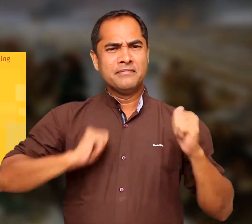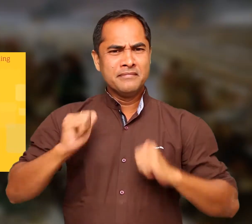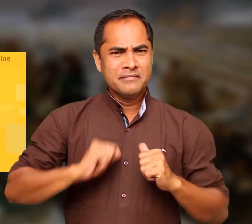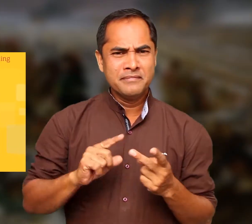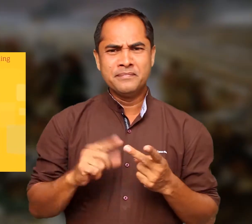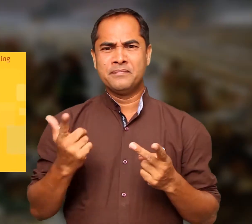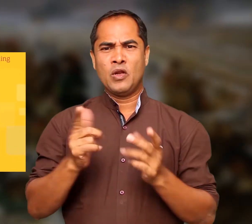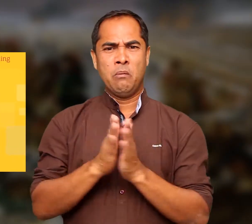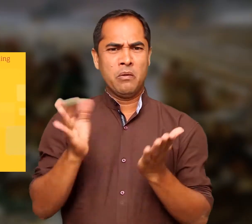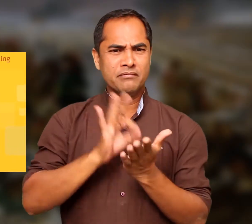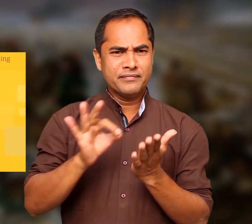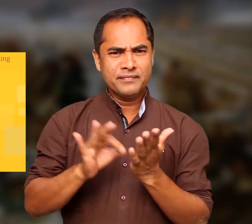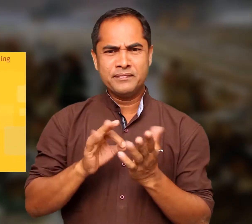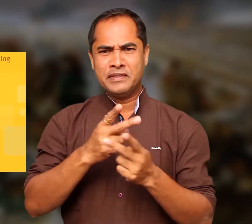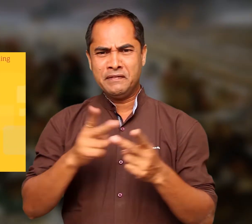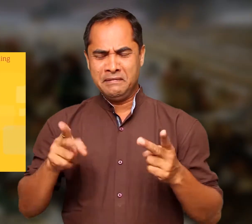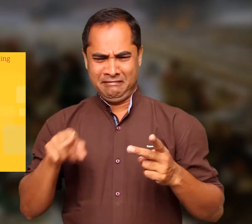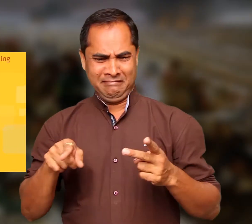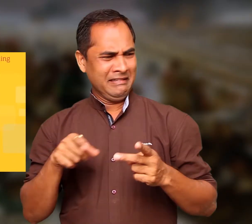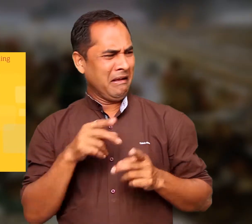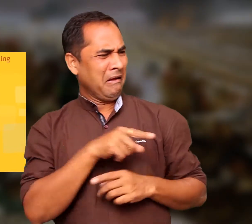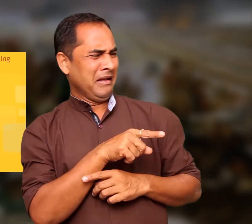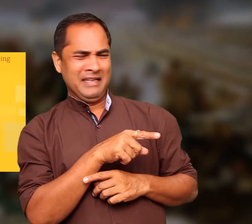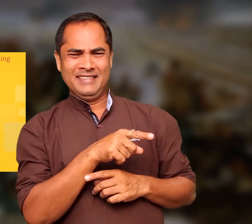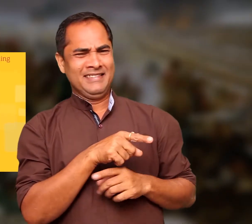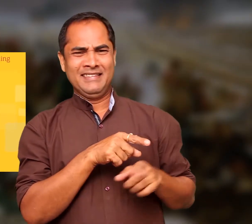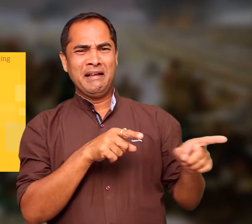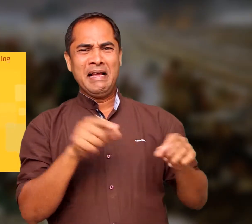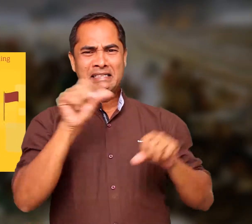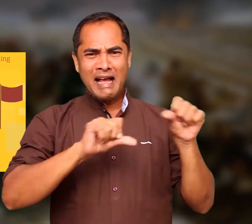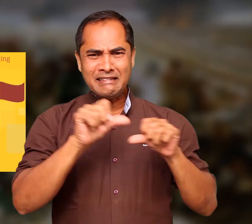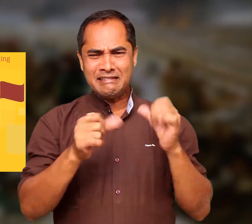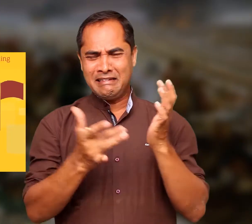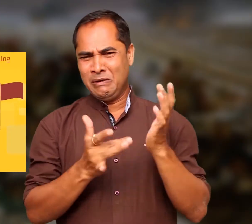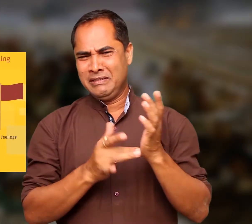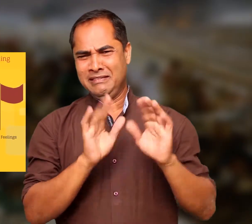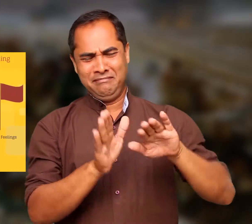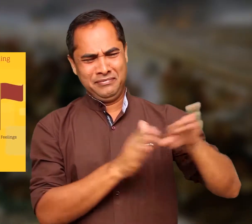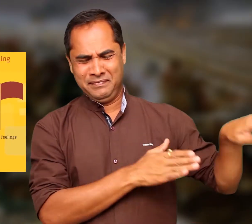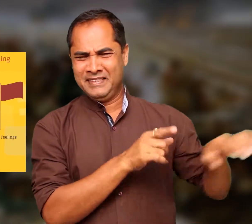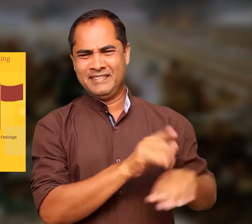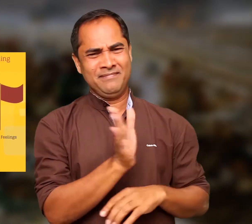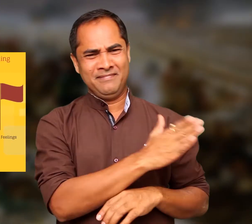Romantic artists used different forms of theater and art, moving away from science and